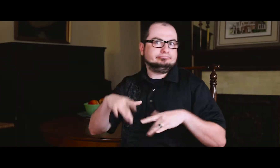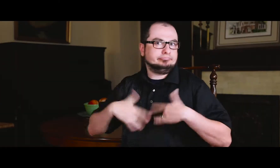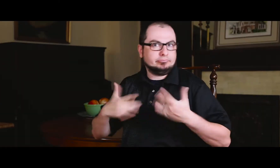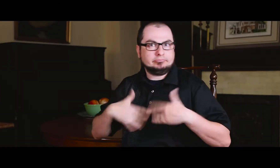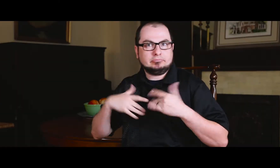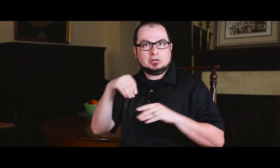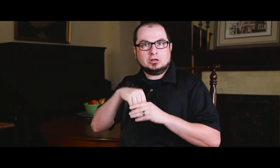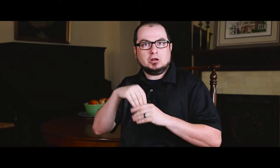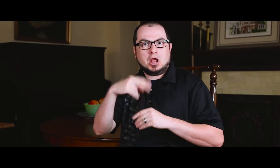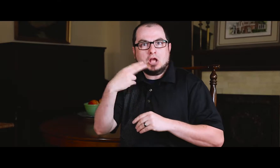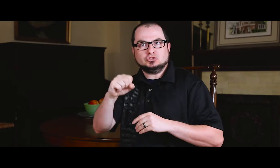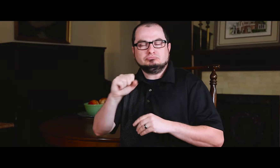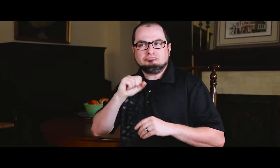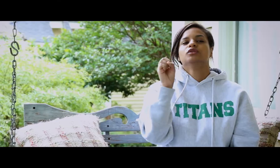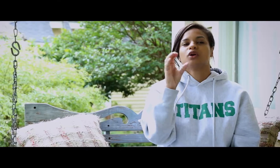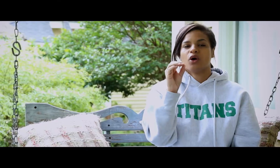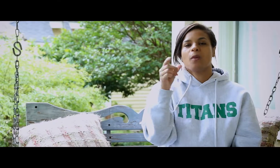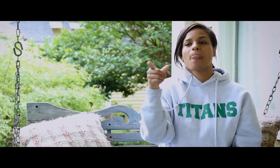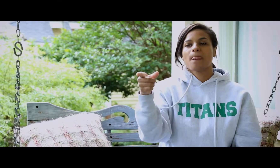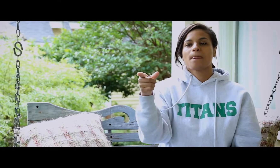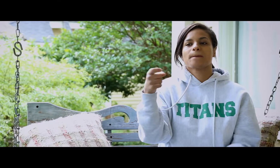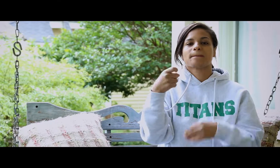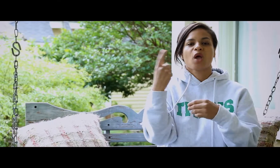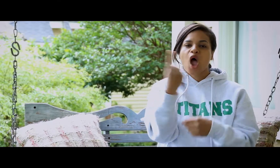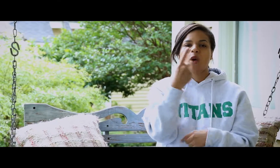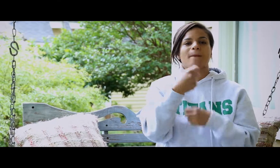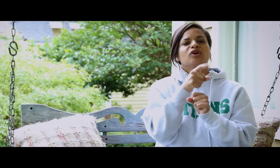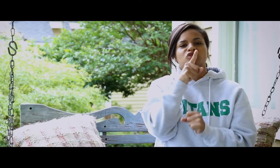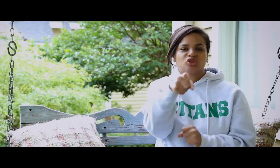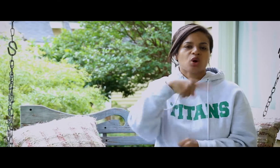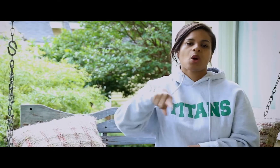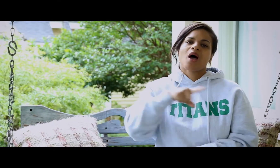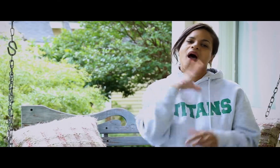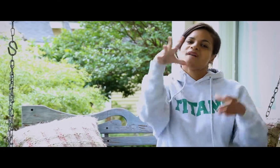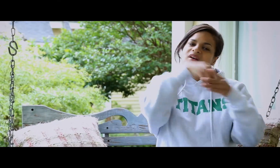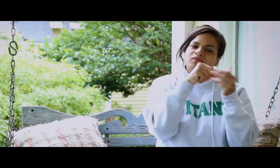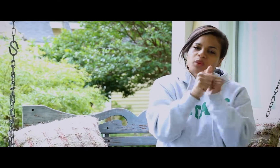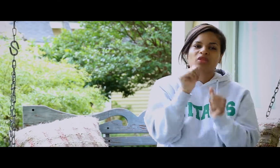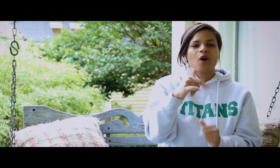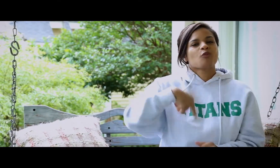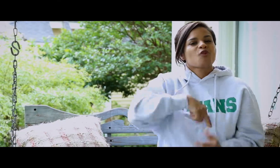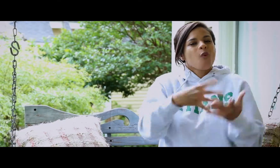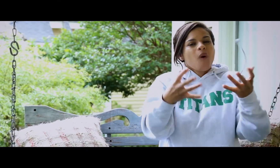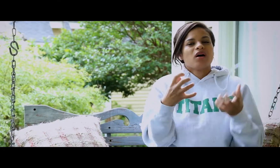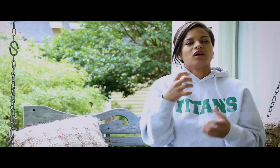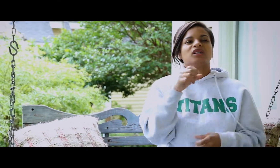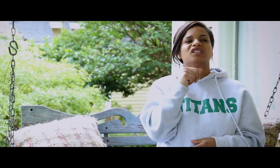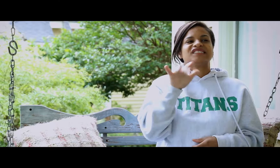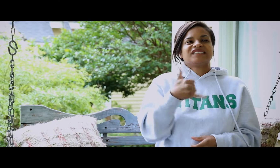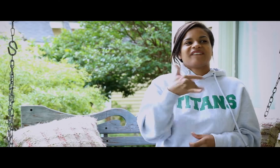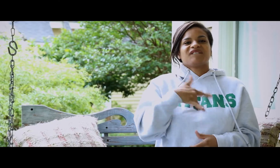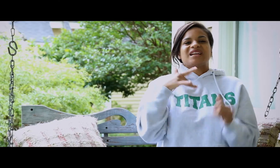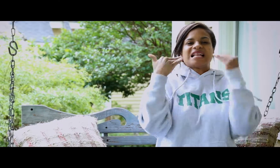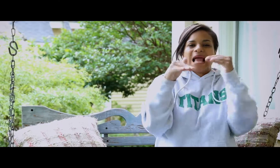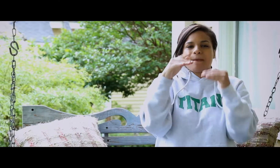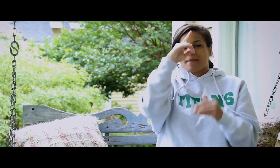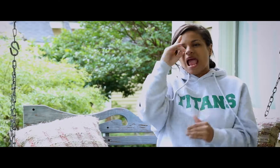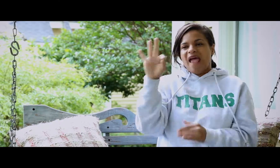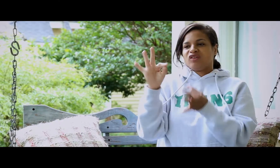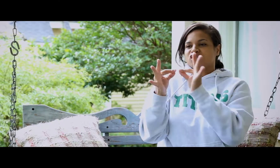and events throughout high school. They always made sure we were involved with sports and activities that we wanted. We didn't feel limited because of lack of interpreters.